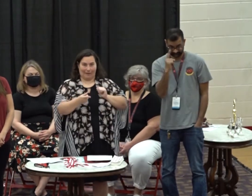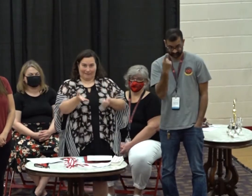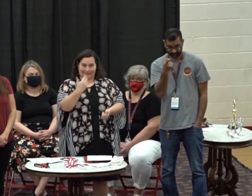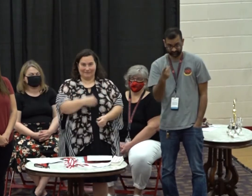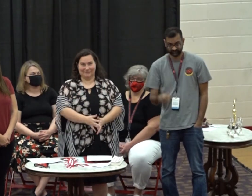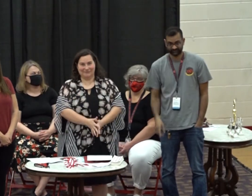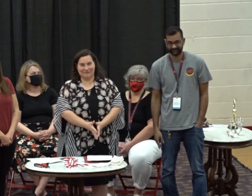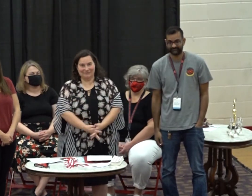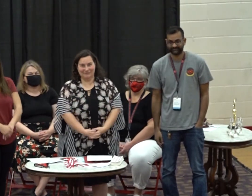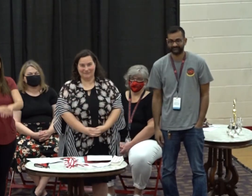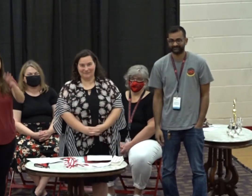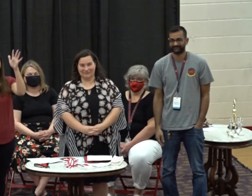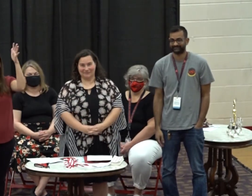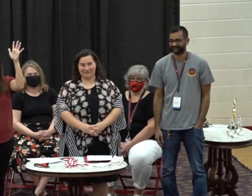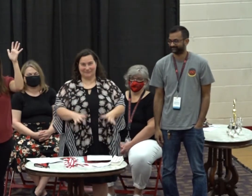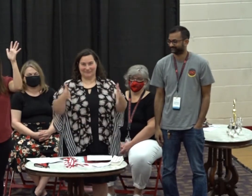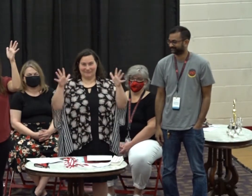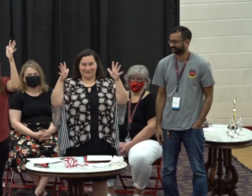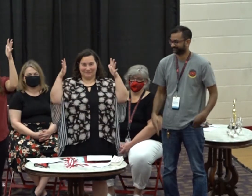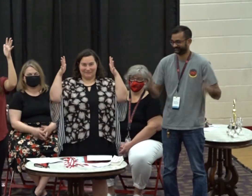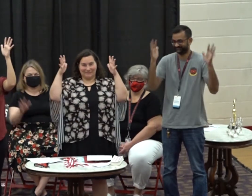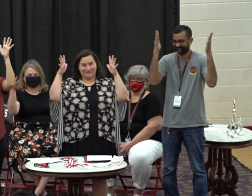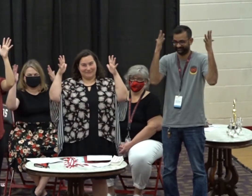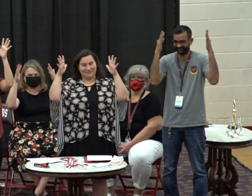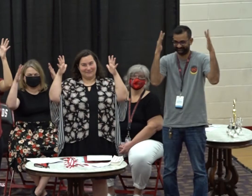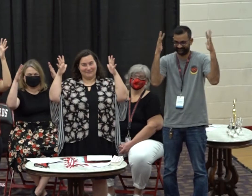want to come up on the stage you can. It's you! If you want to come up.